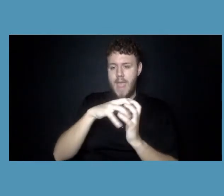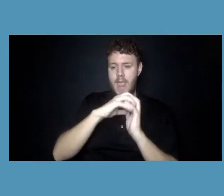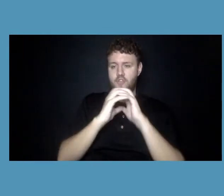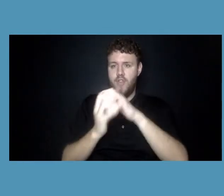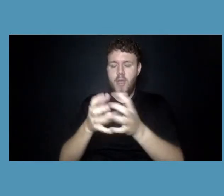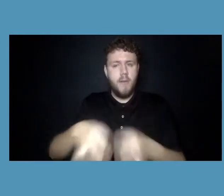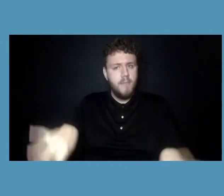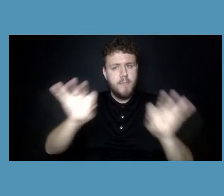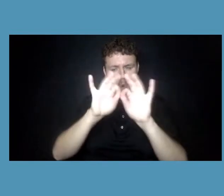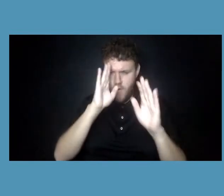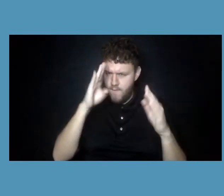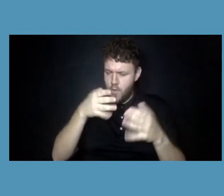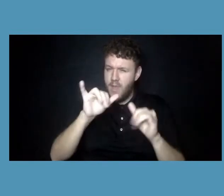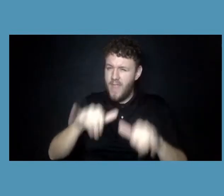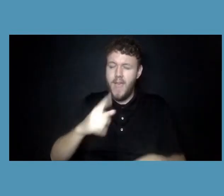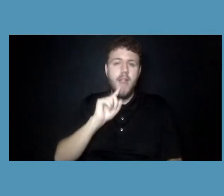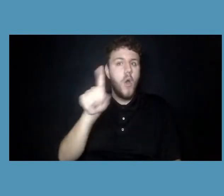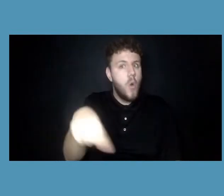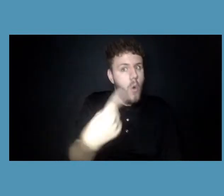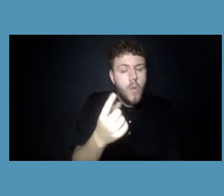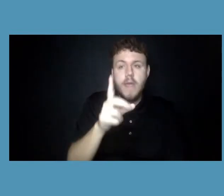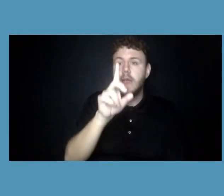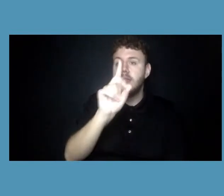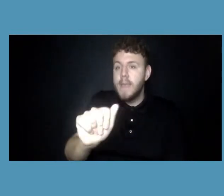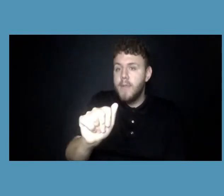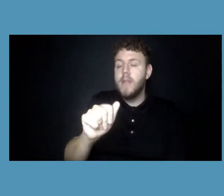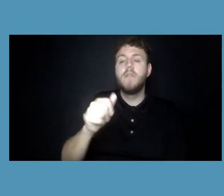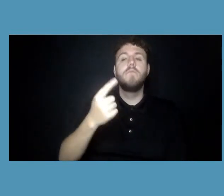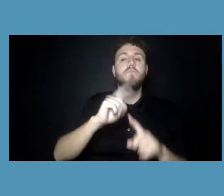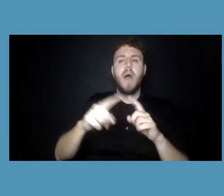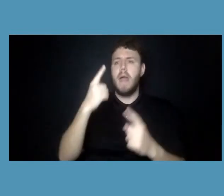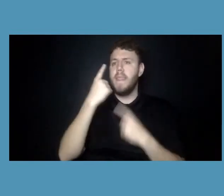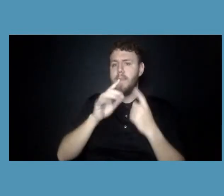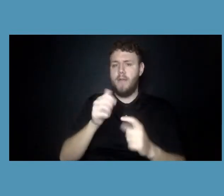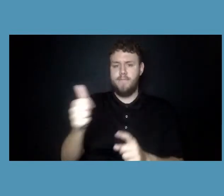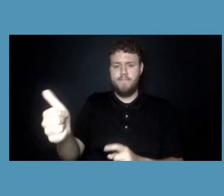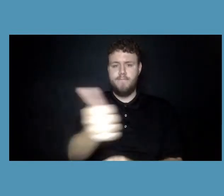about disabled folks, we were thinking about them as an intersectional person.